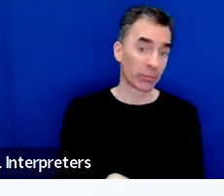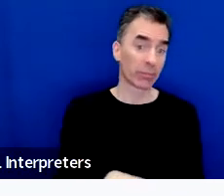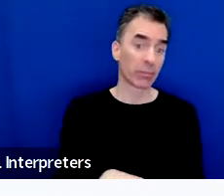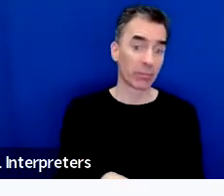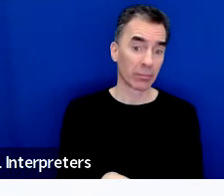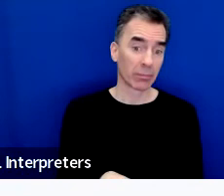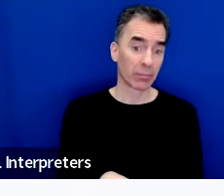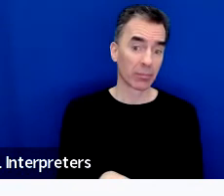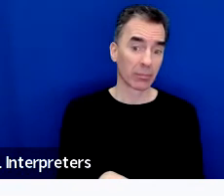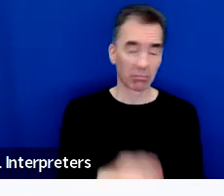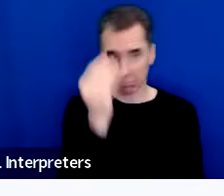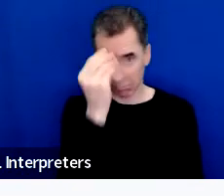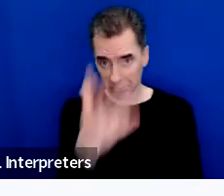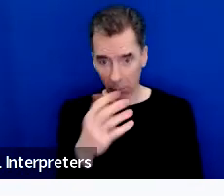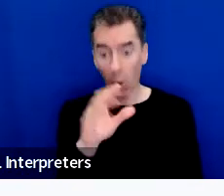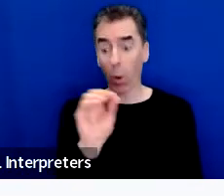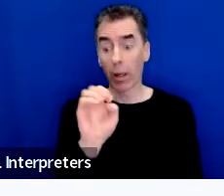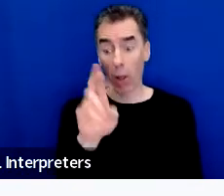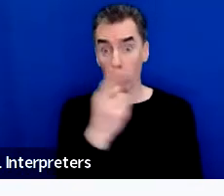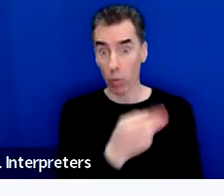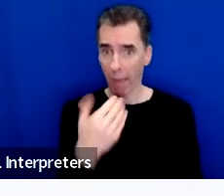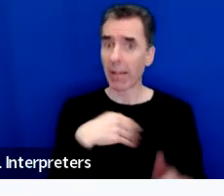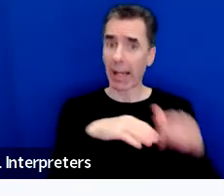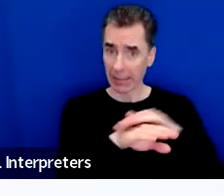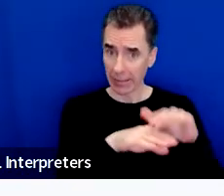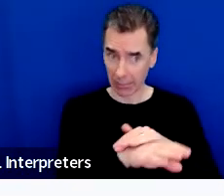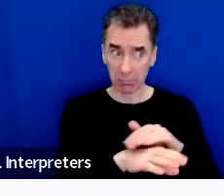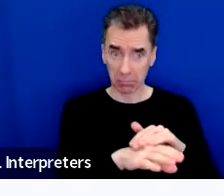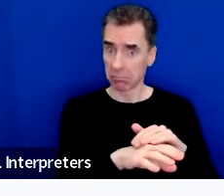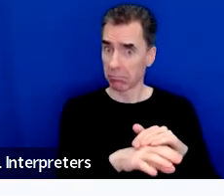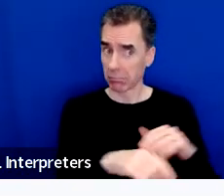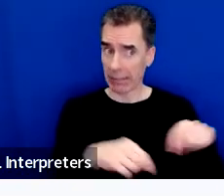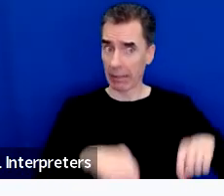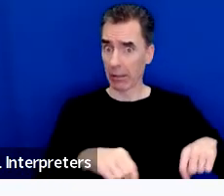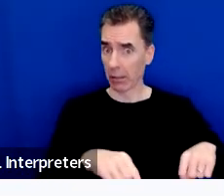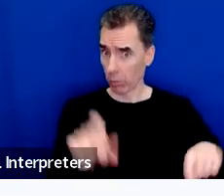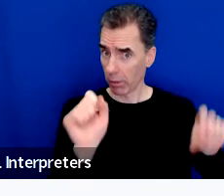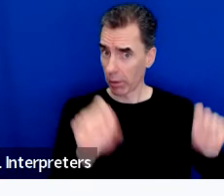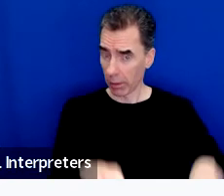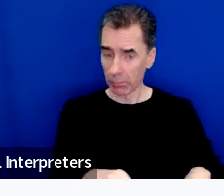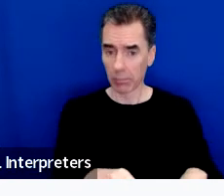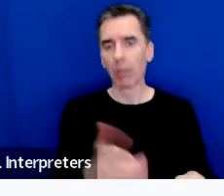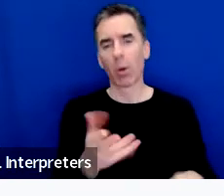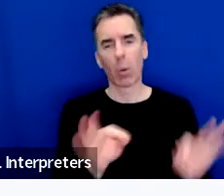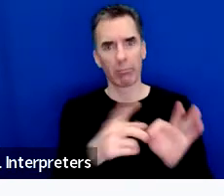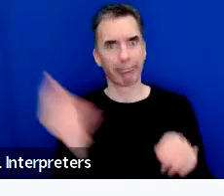access to two air resources through here. And so this is always, always good to know. And for those of you